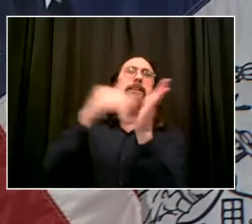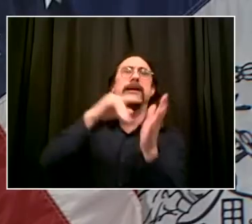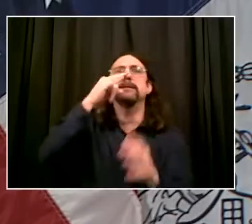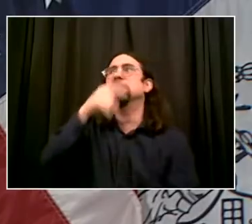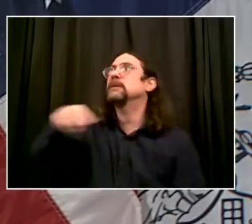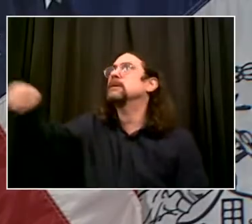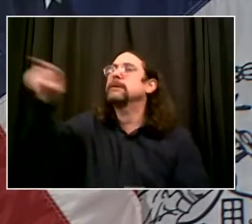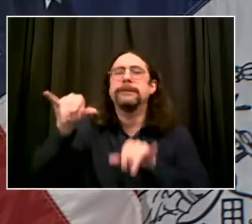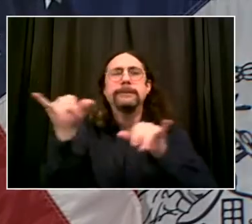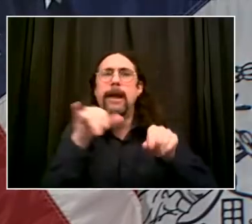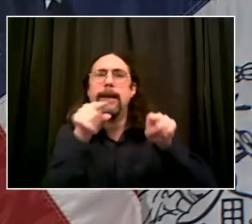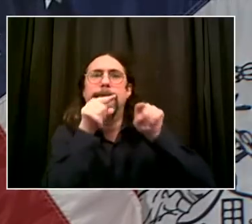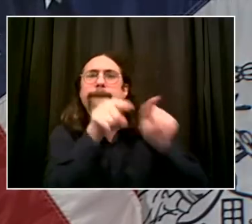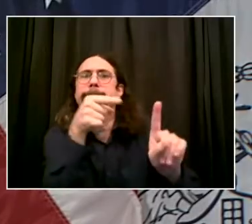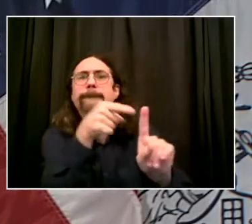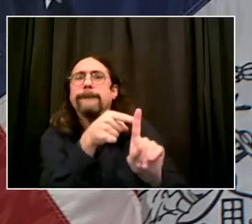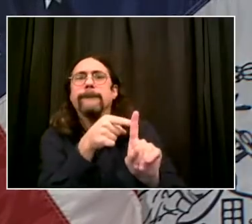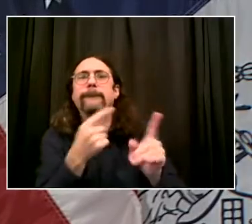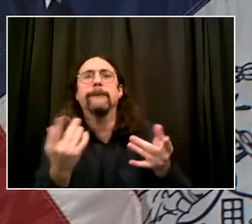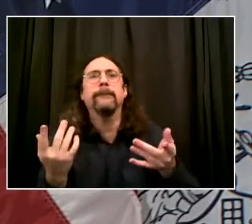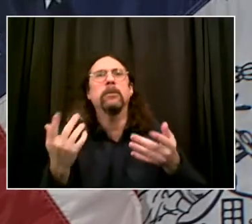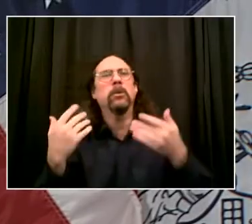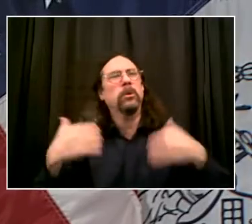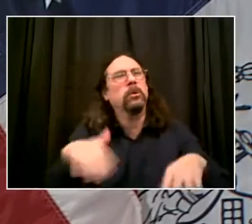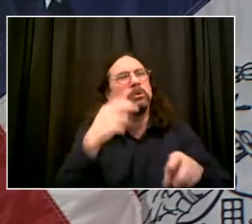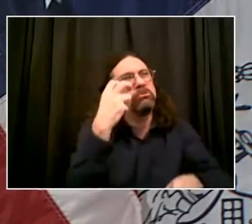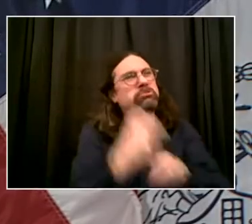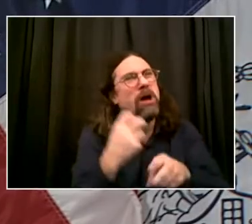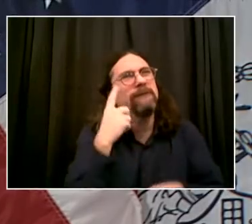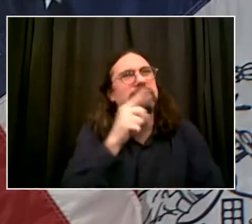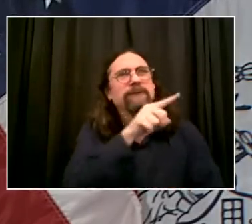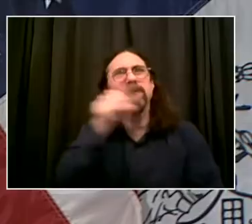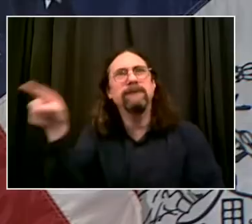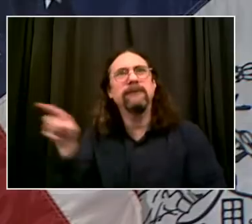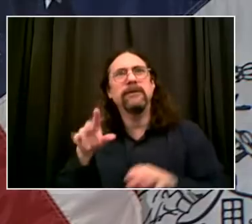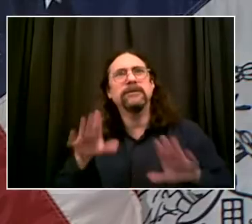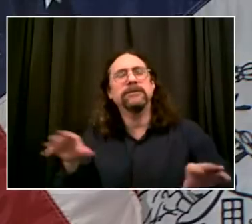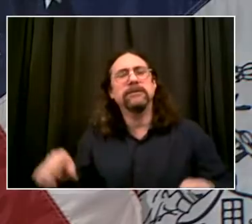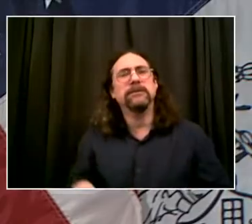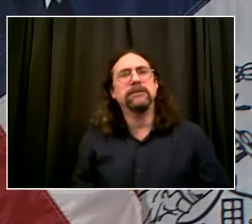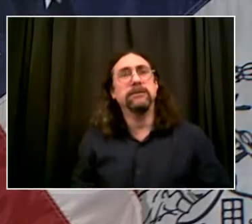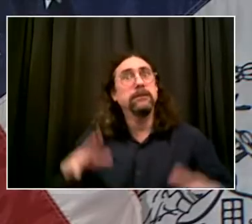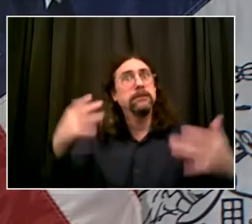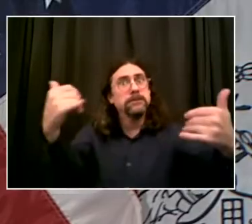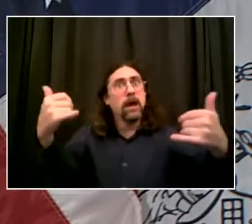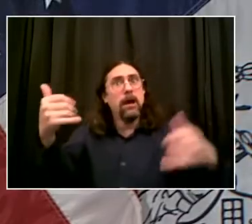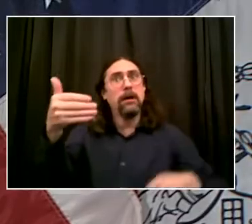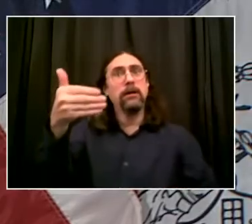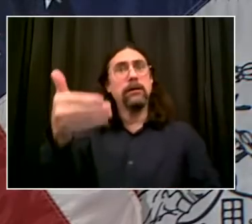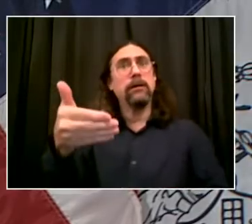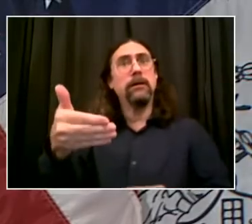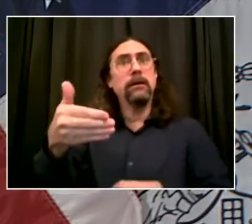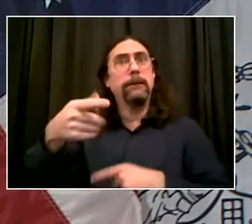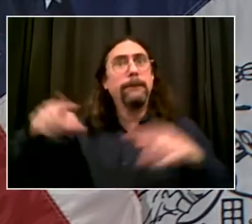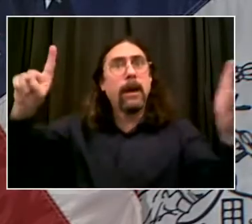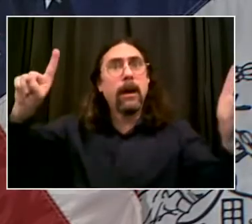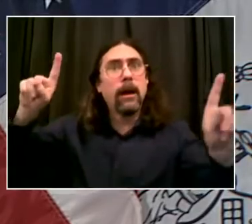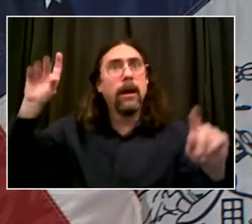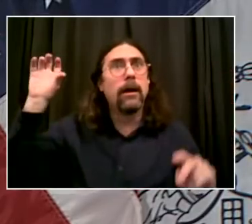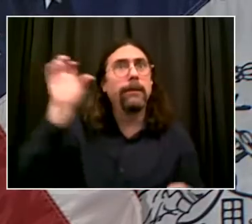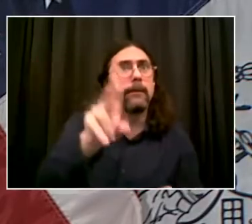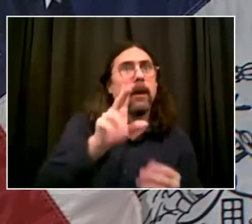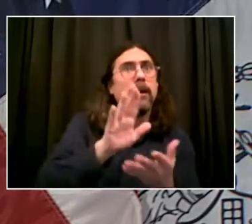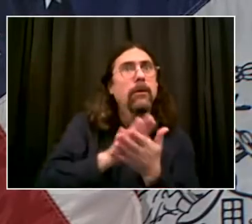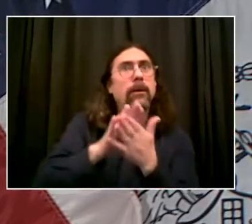TO CUT IT.